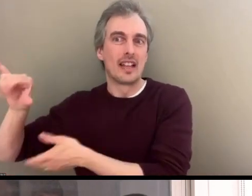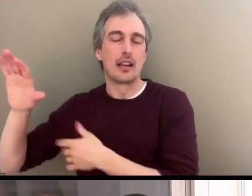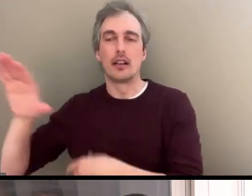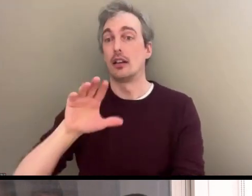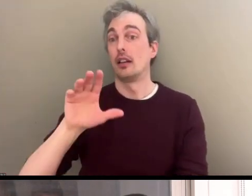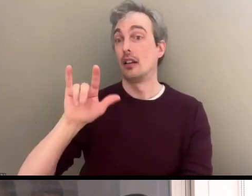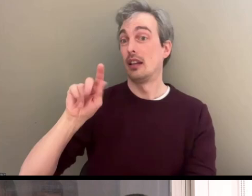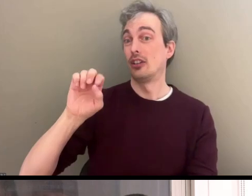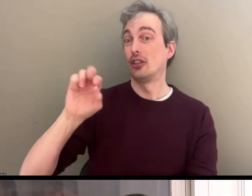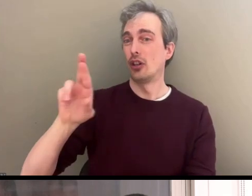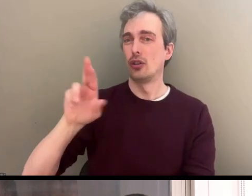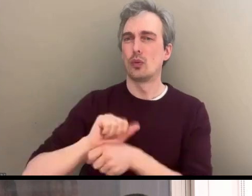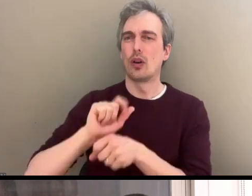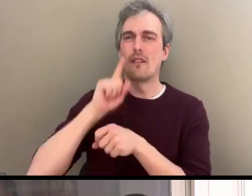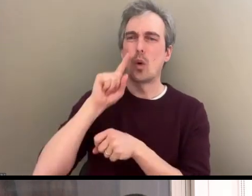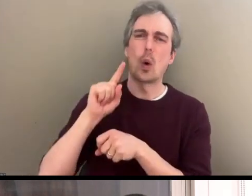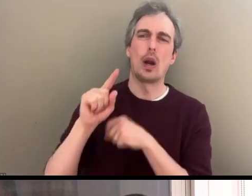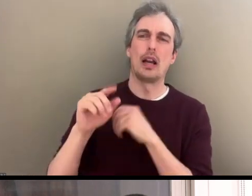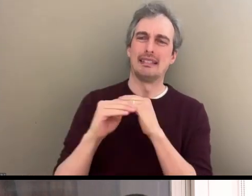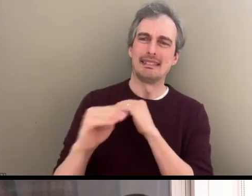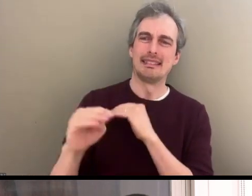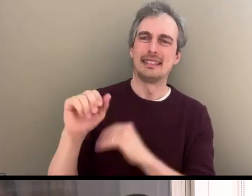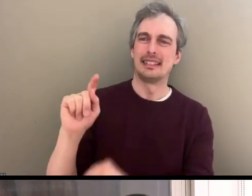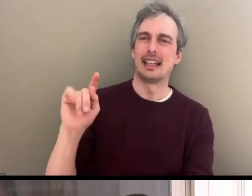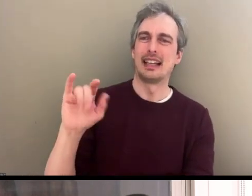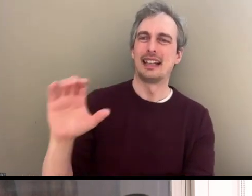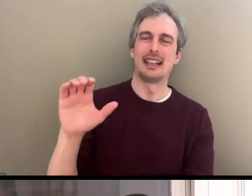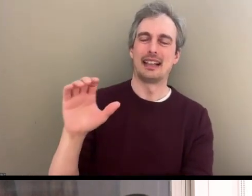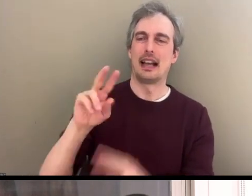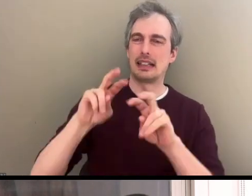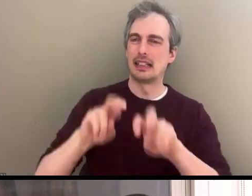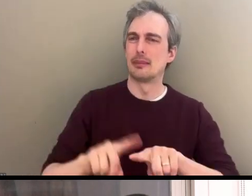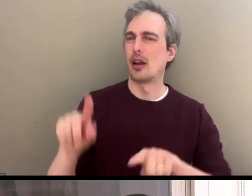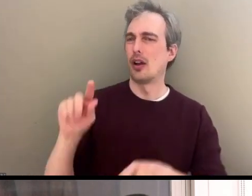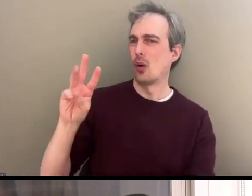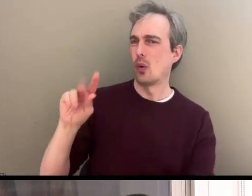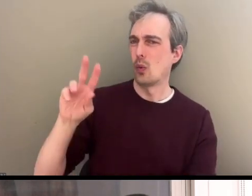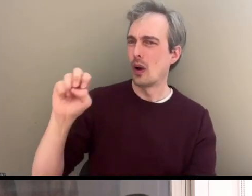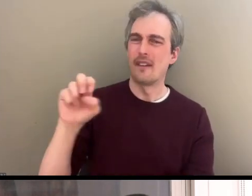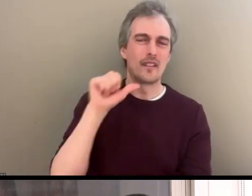analysis, but WAVE especially, does it work for dynamic renders for